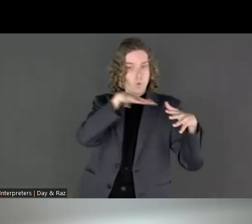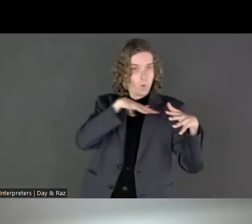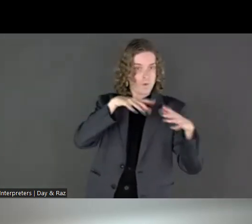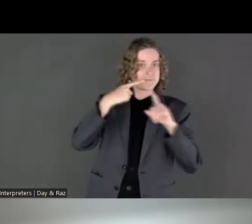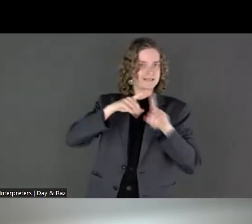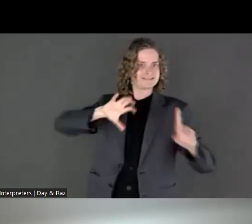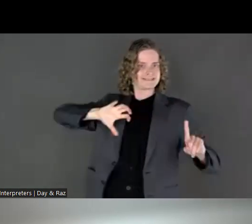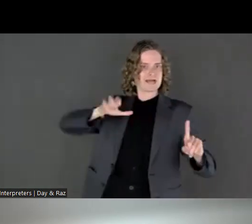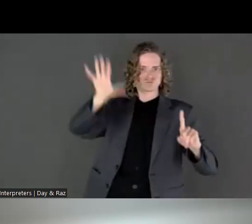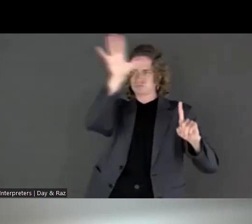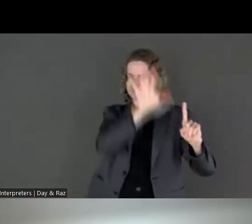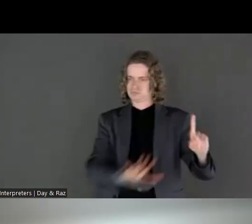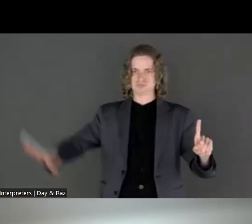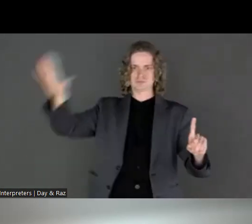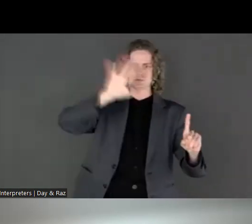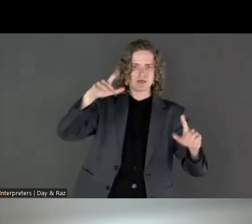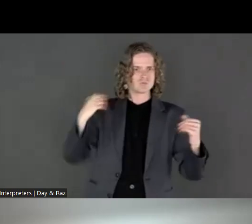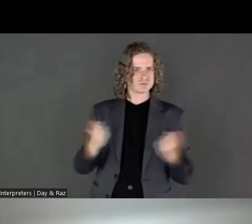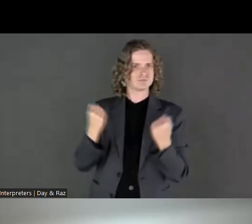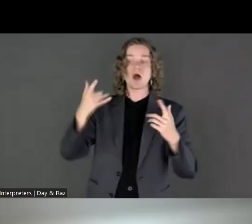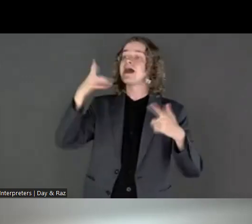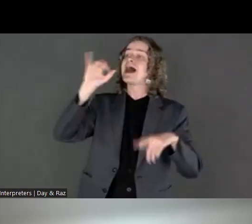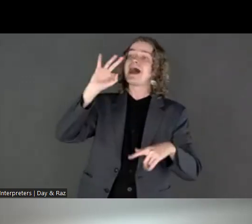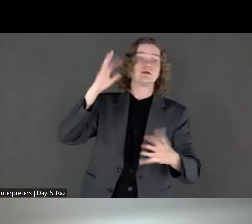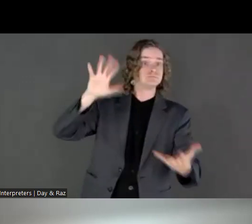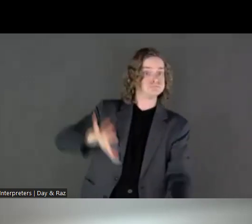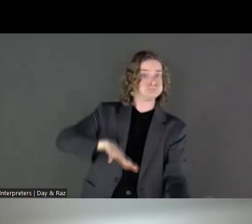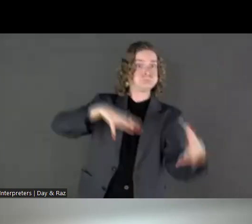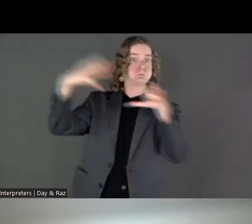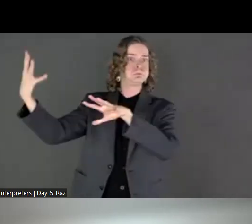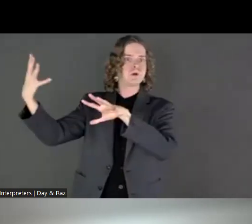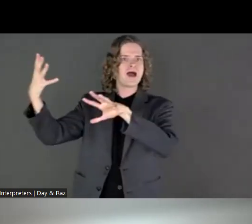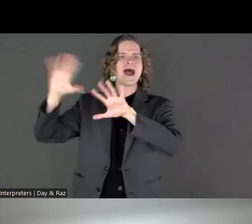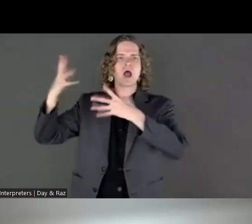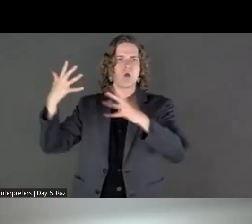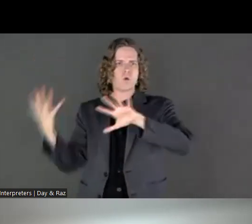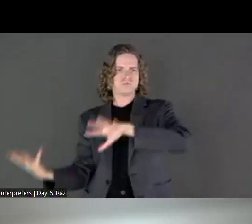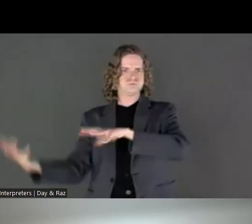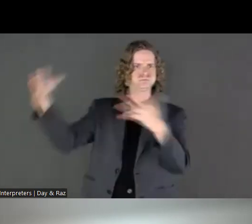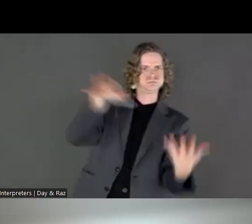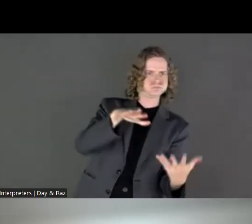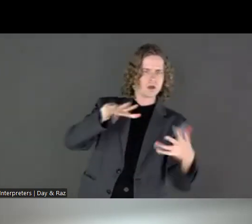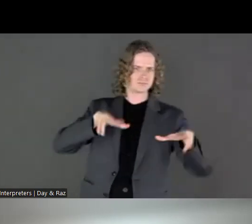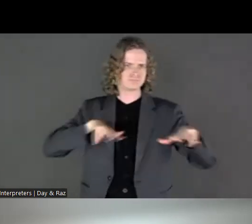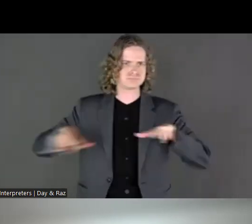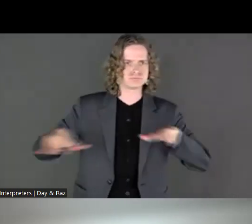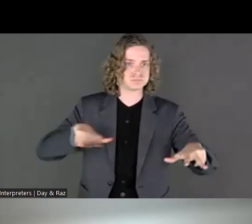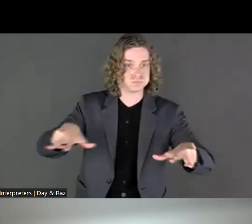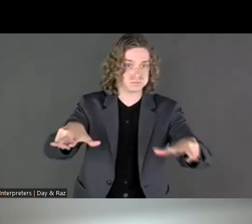This is a critical piece that we feel that the local populace have also the need or an